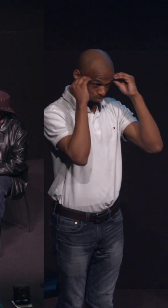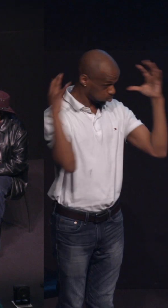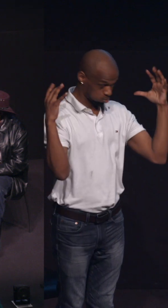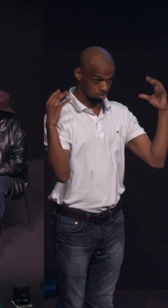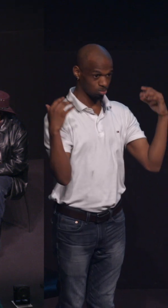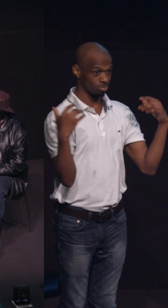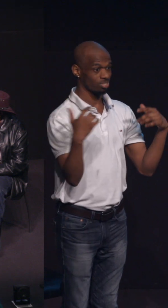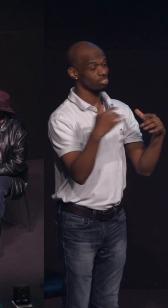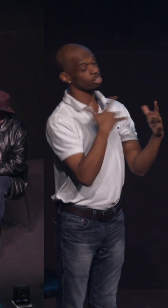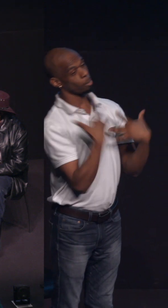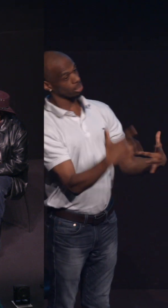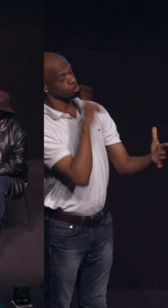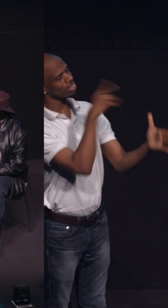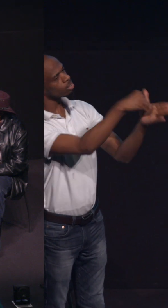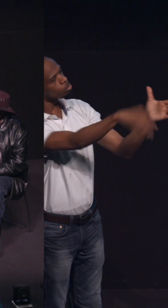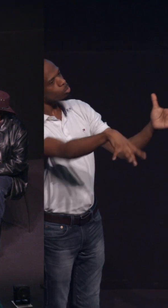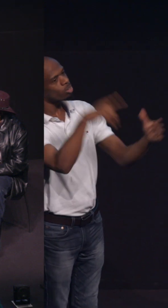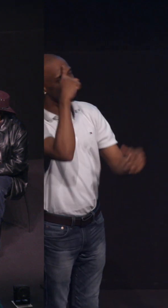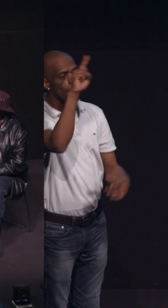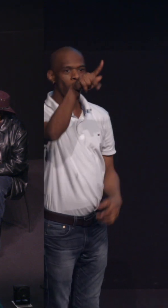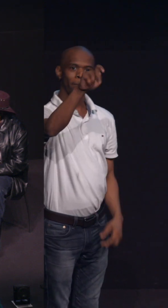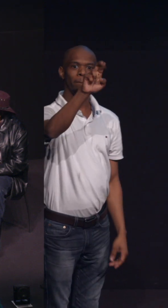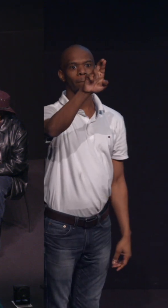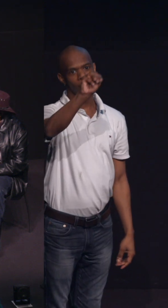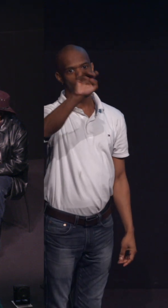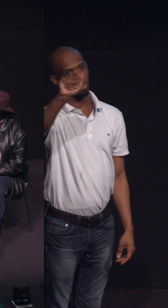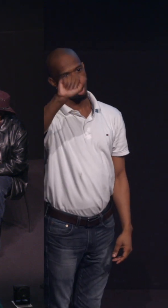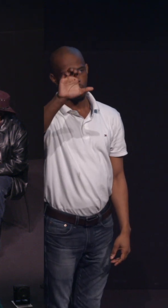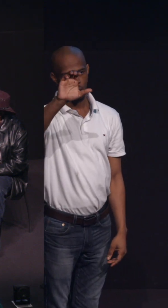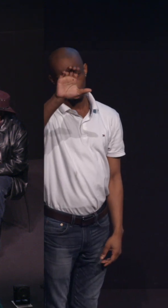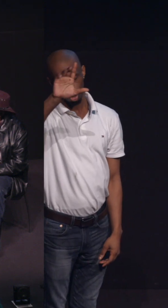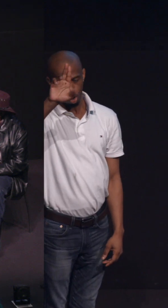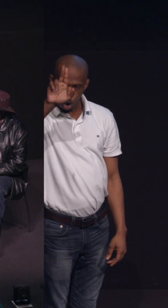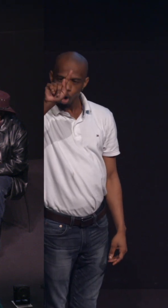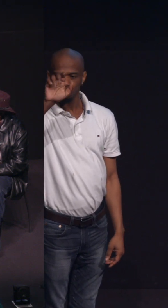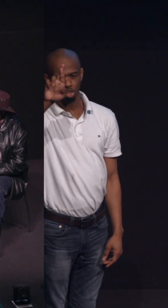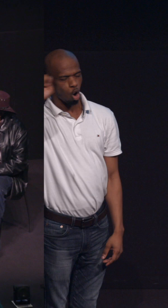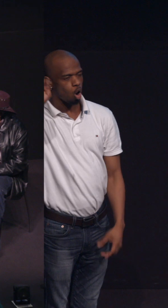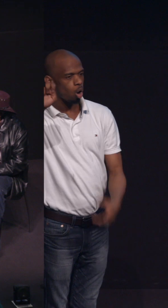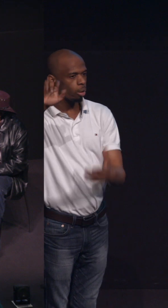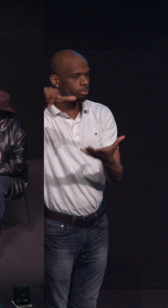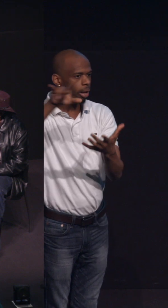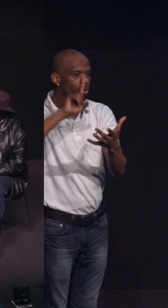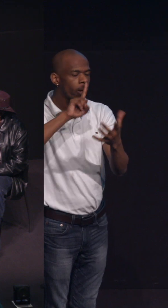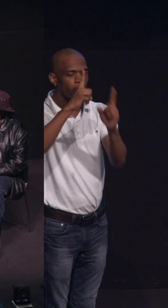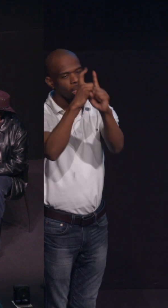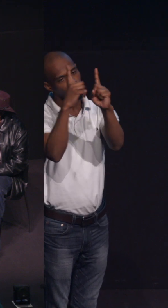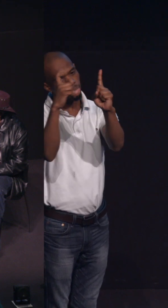for permaculture design courses, excuse me. Stop it.